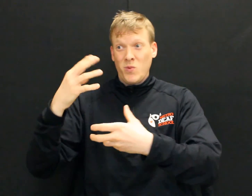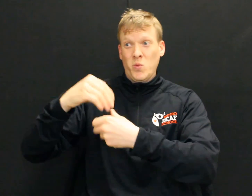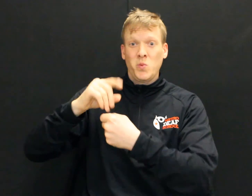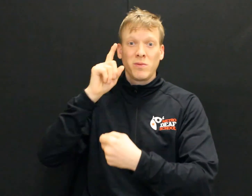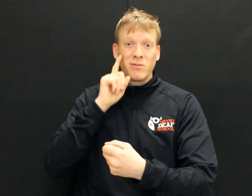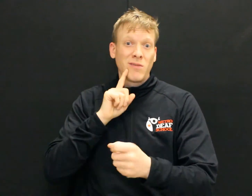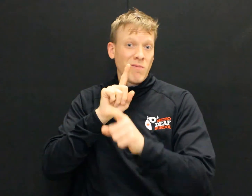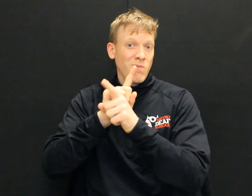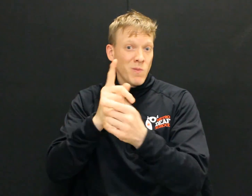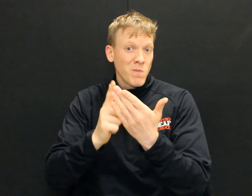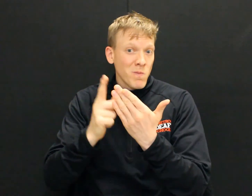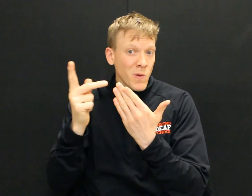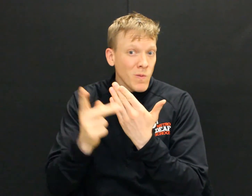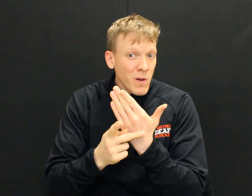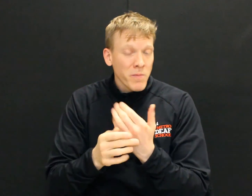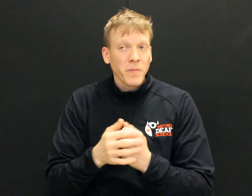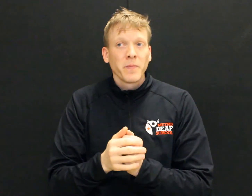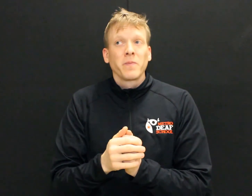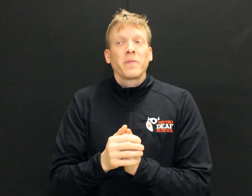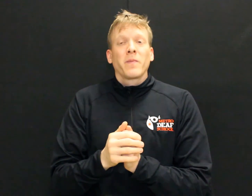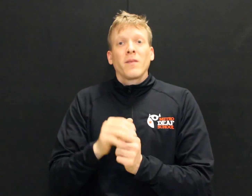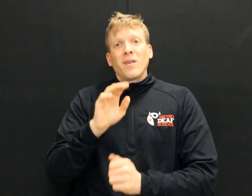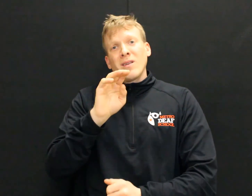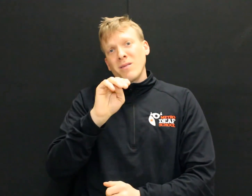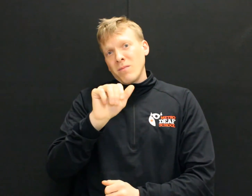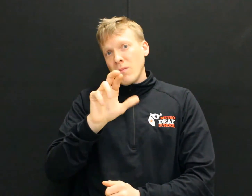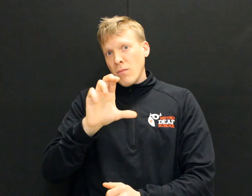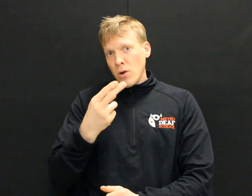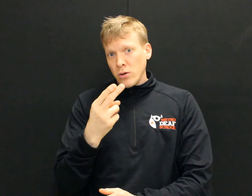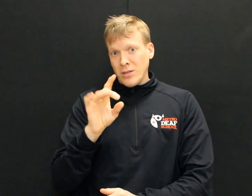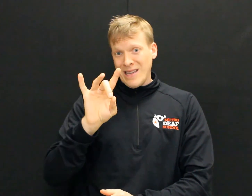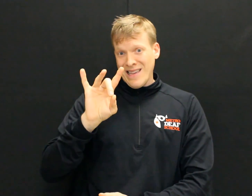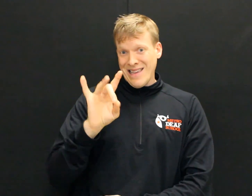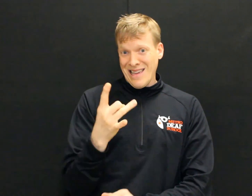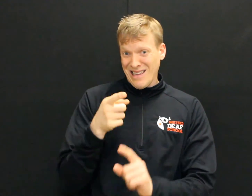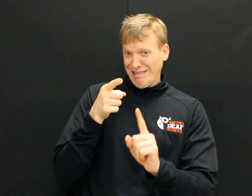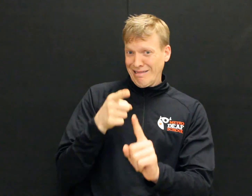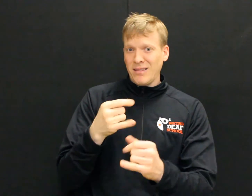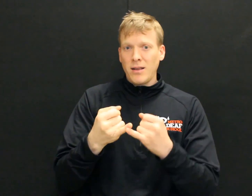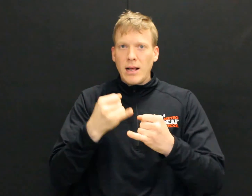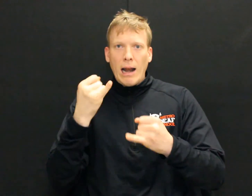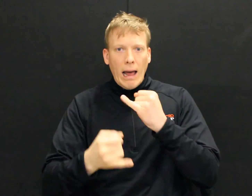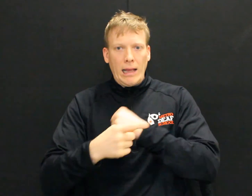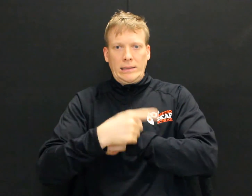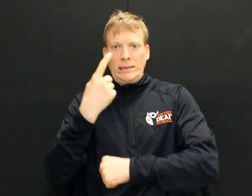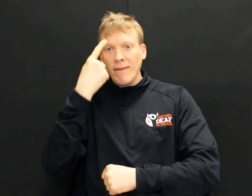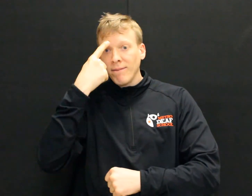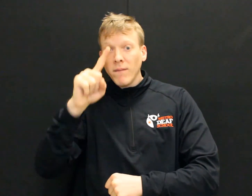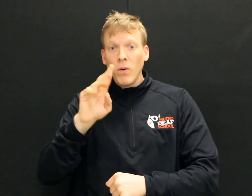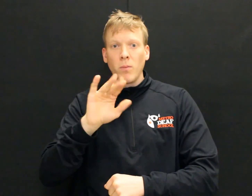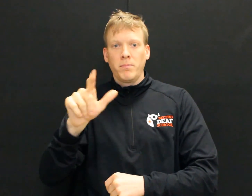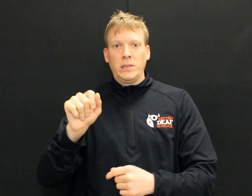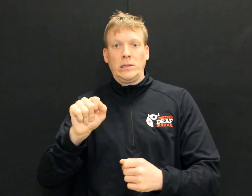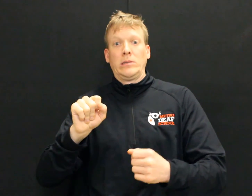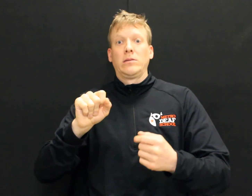including funds for the Deaf Mentor program. March 8th was the last day that our bills were heard